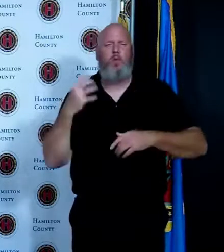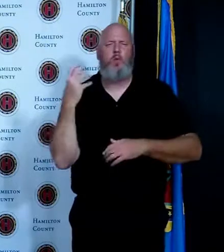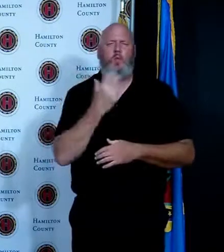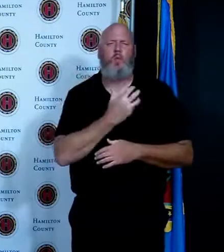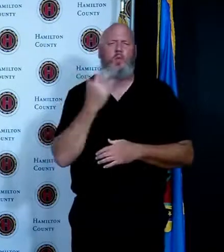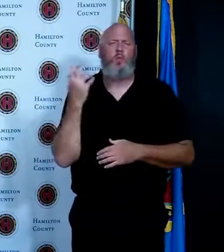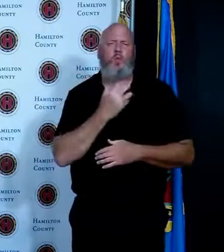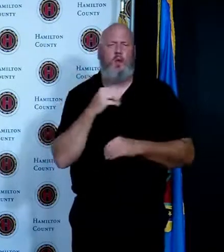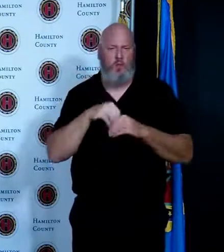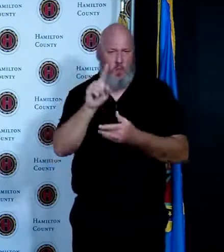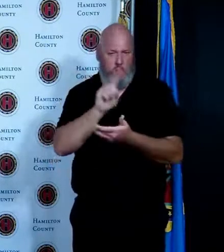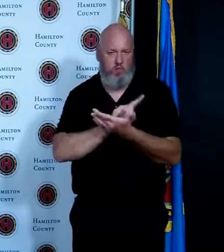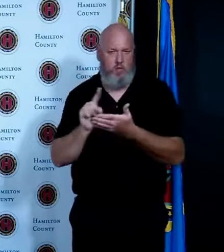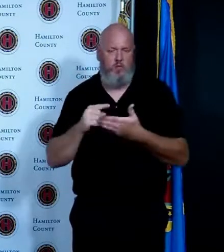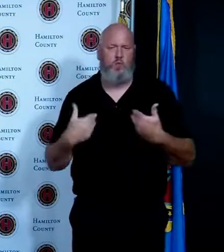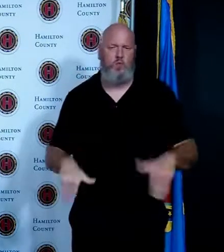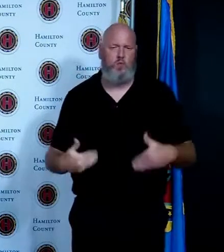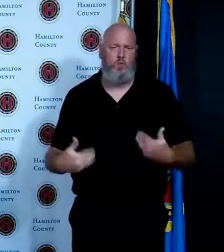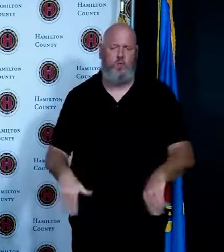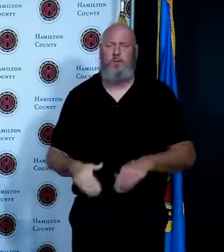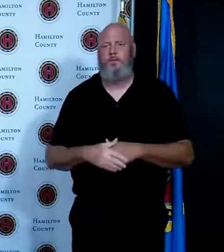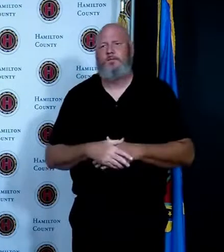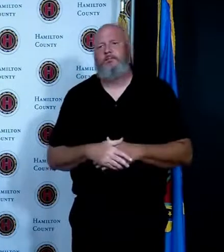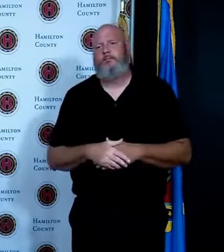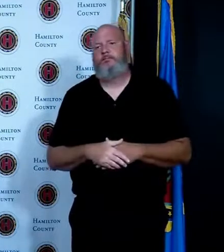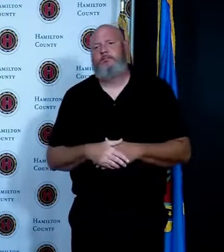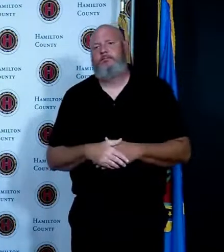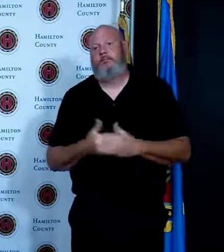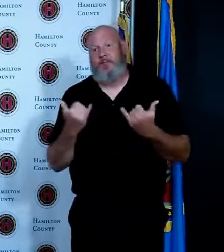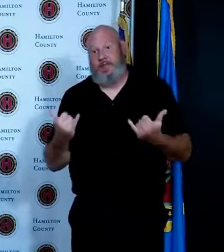Township and today in Colerain Township by the time we're all said and done we